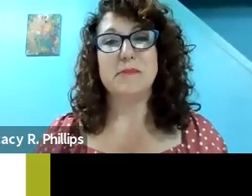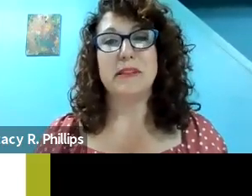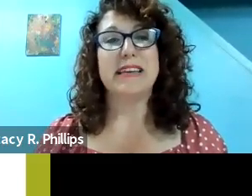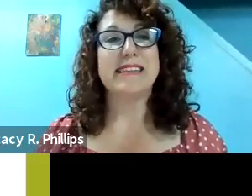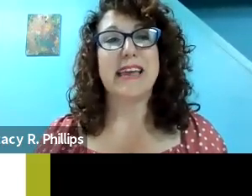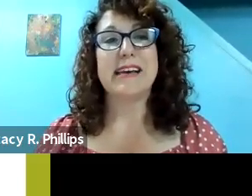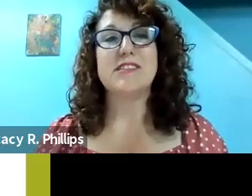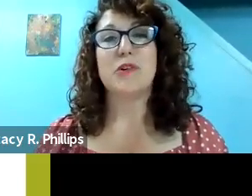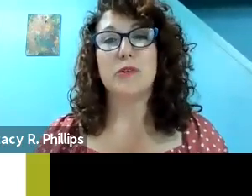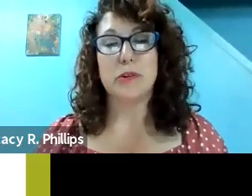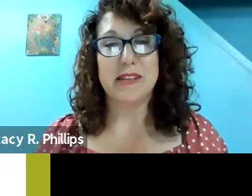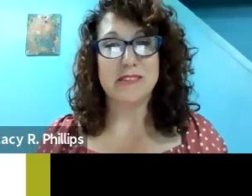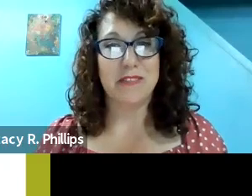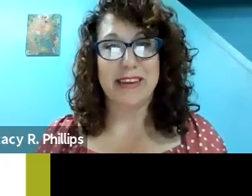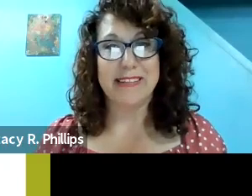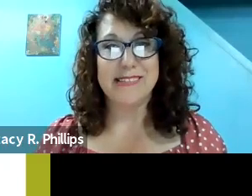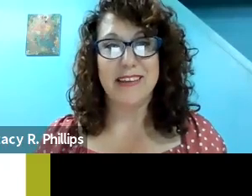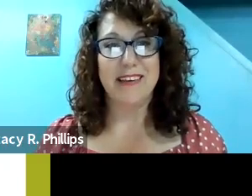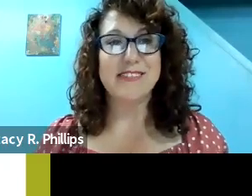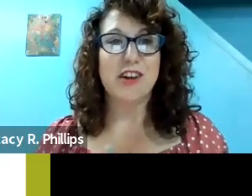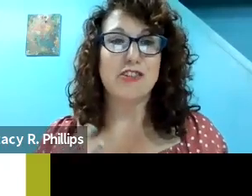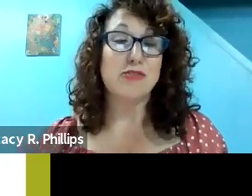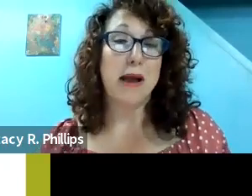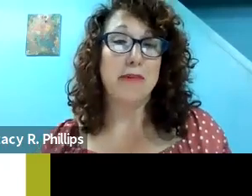disabilities and older Pennsylvanians. This is our try